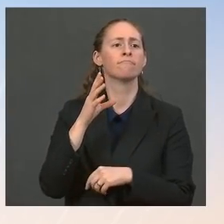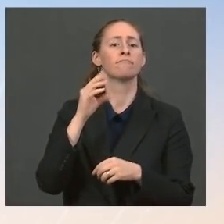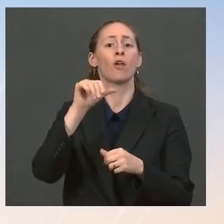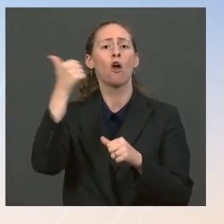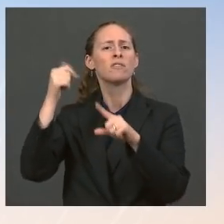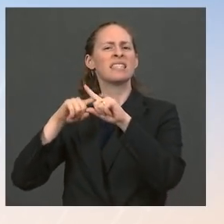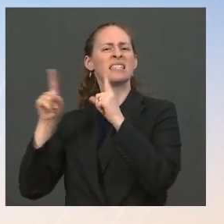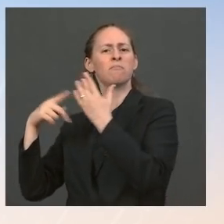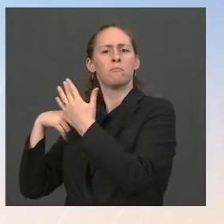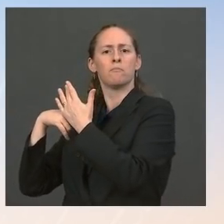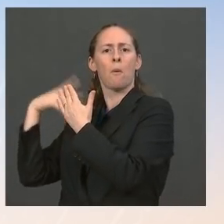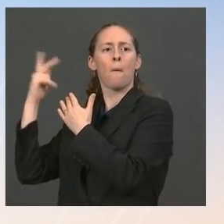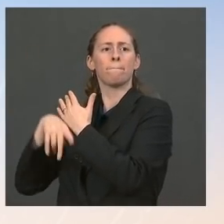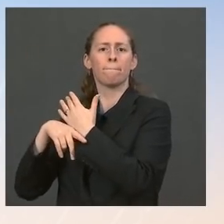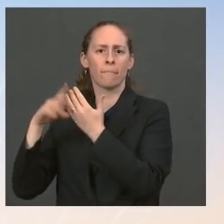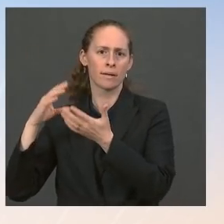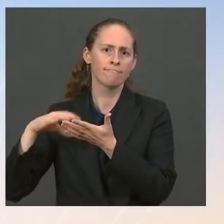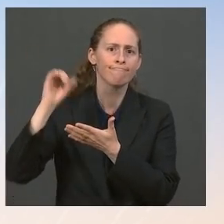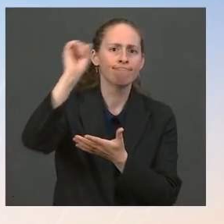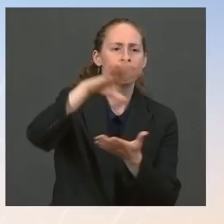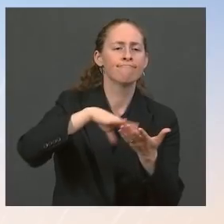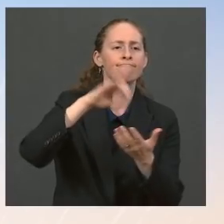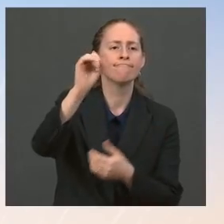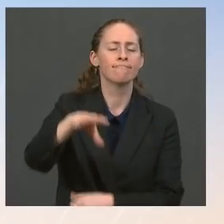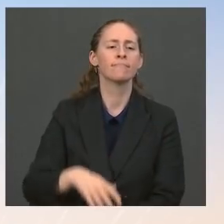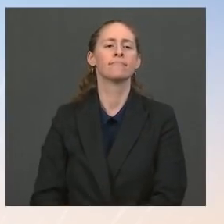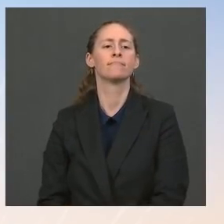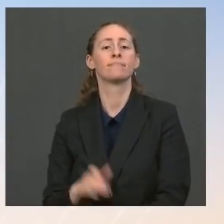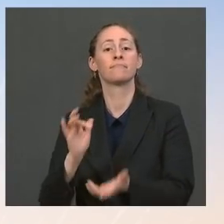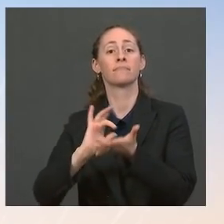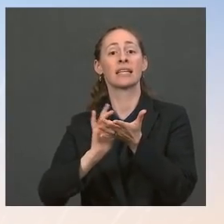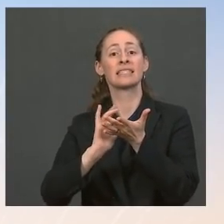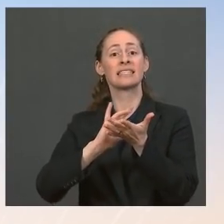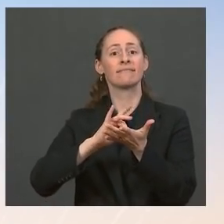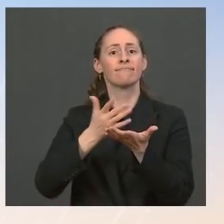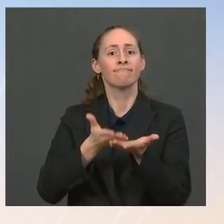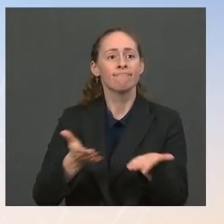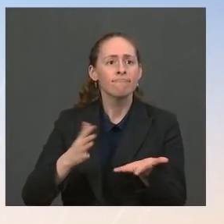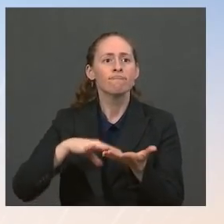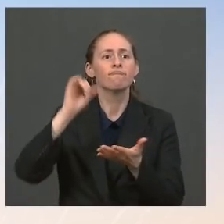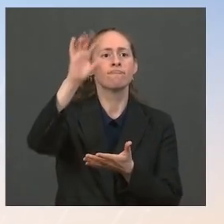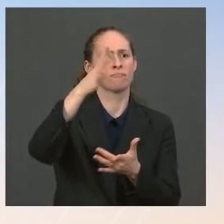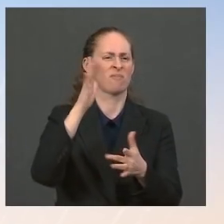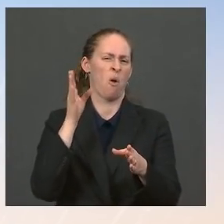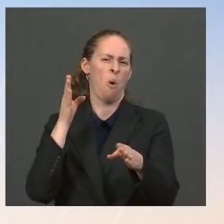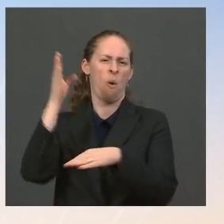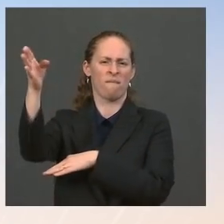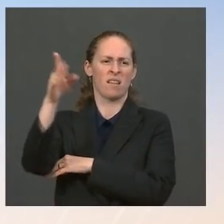We surged medical resources and capacity, including over 150 medical professionals,